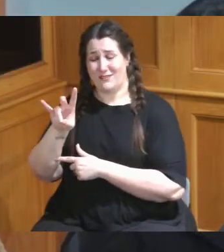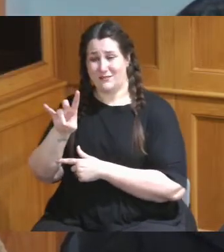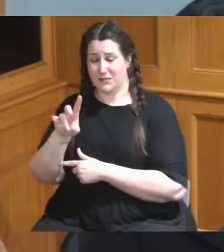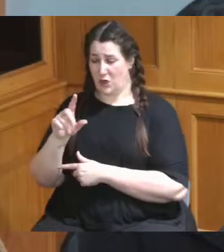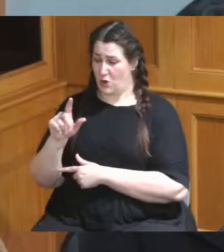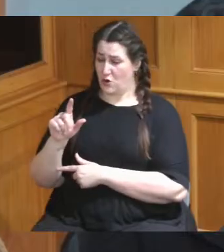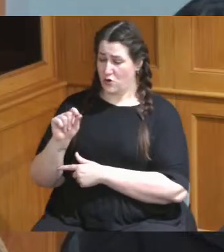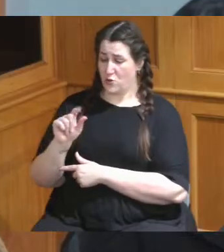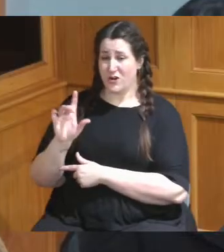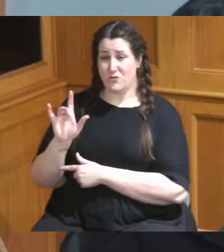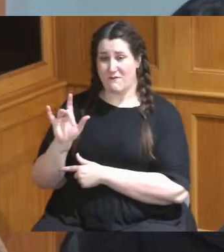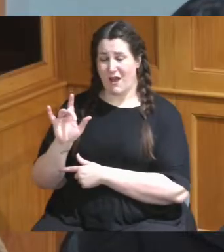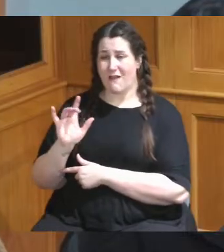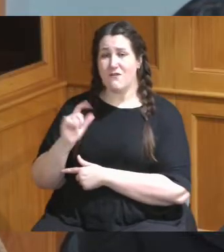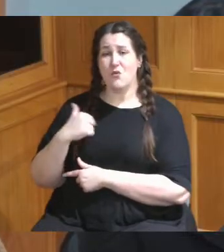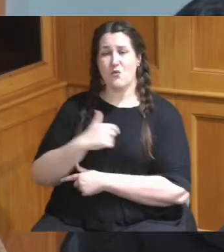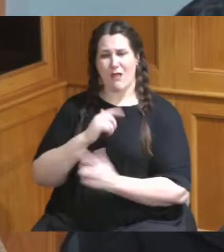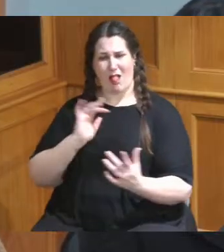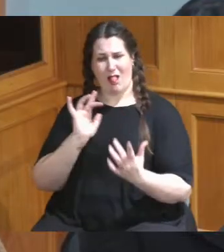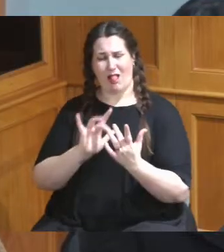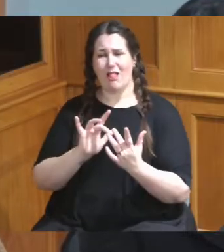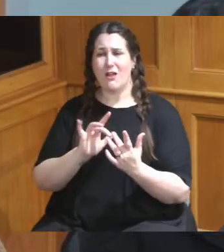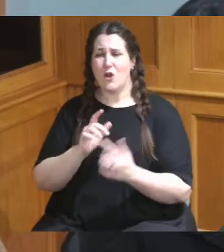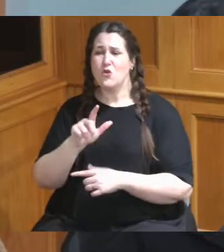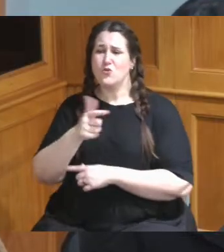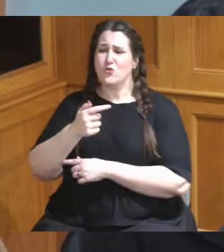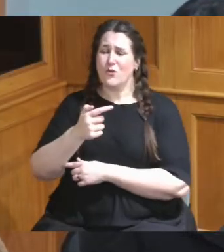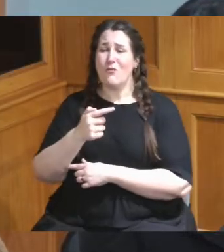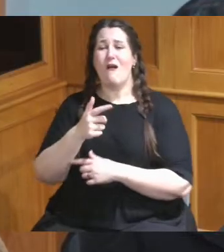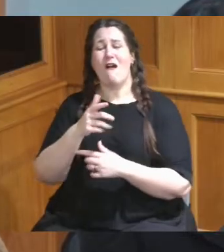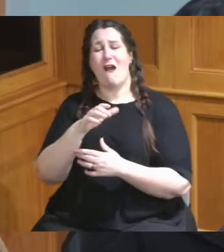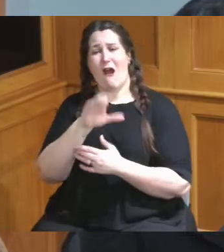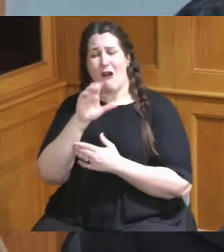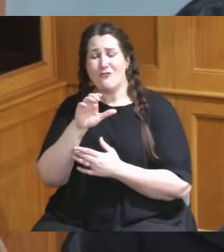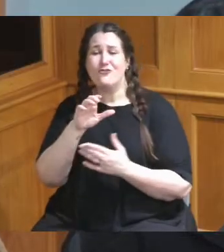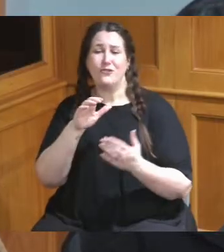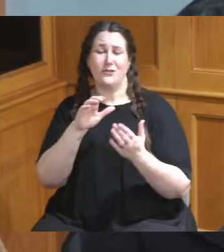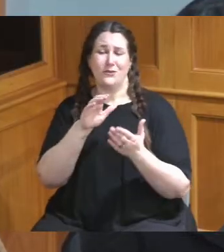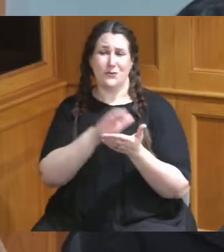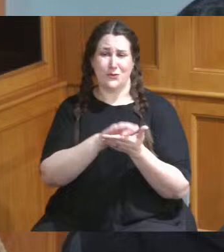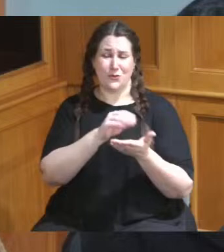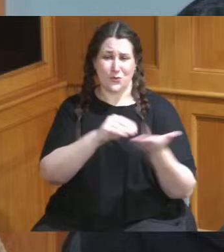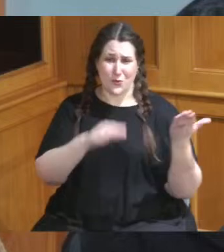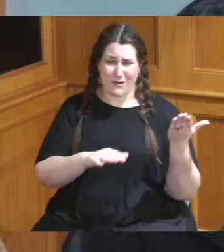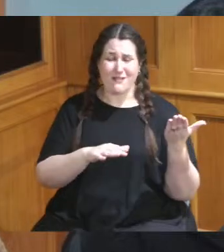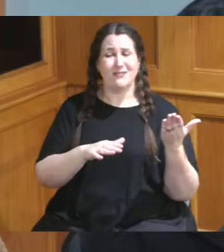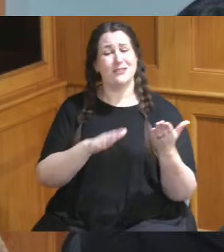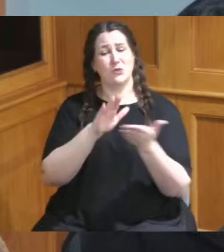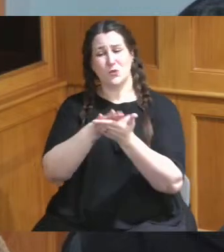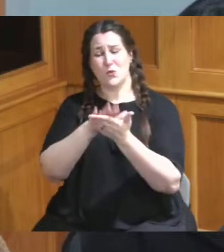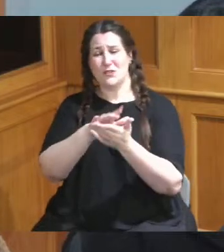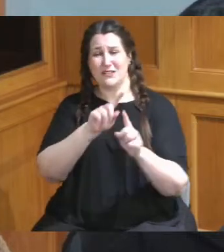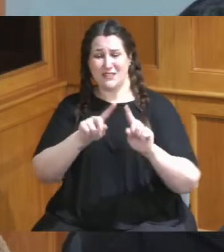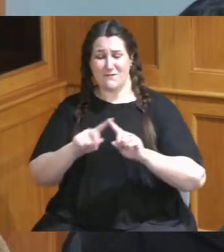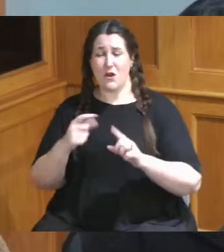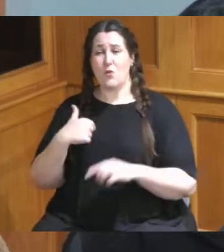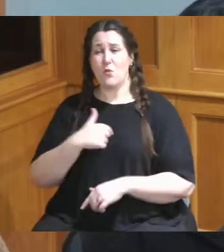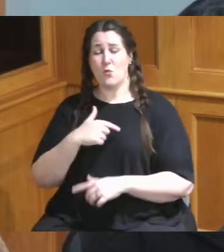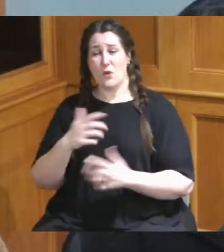over 2100 students in 13 schools across Hamilton County. Our staff worked directly inside schools